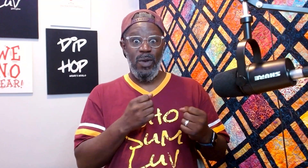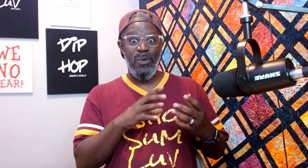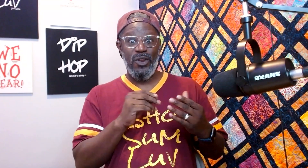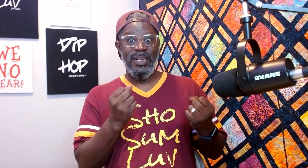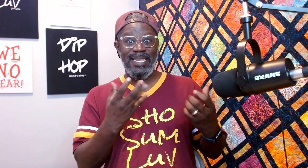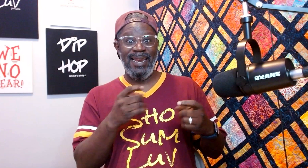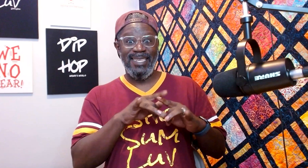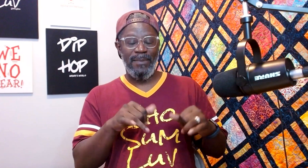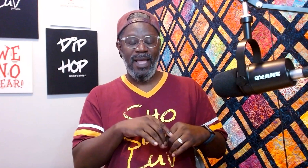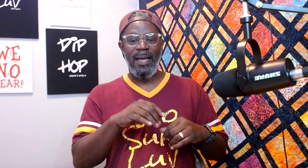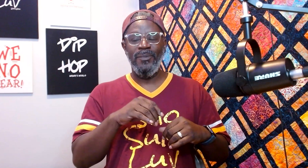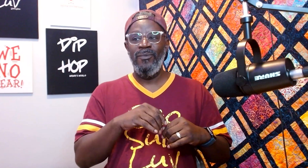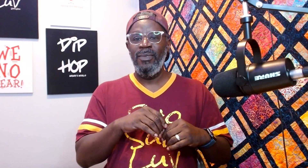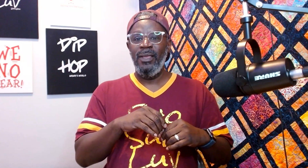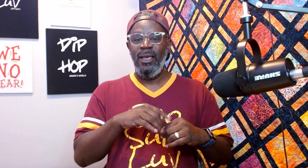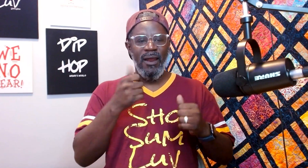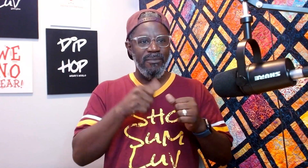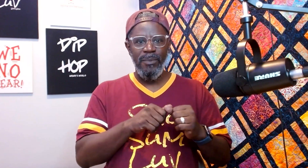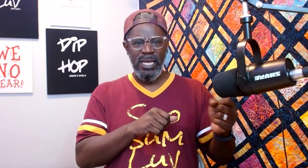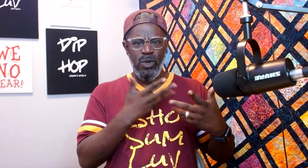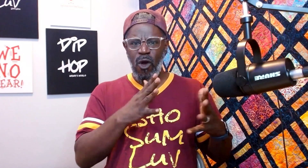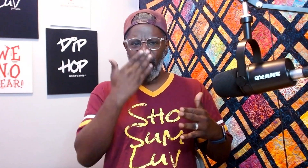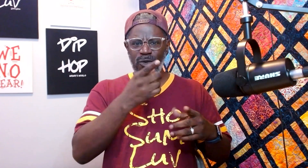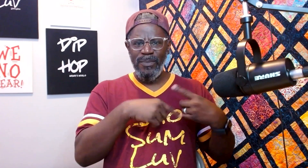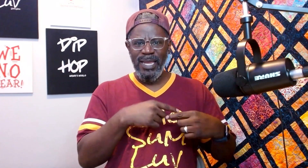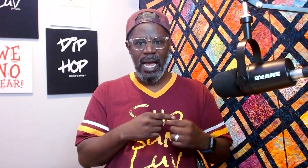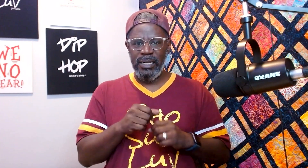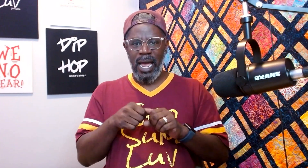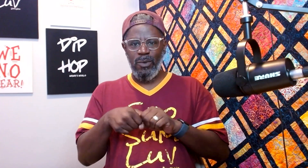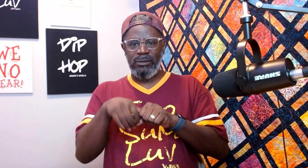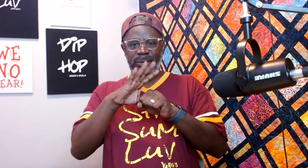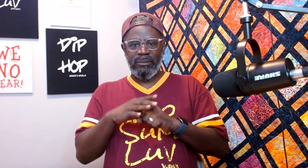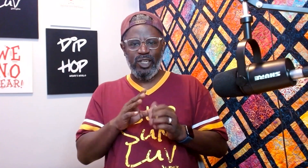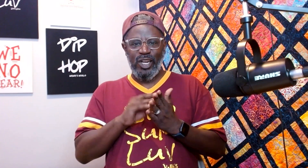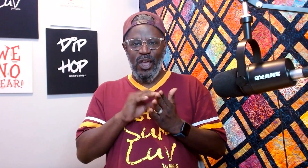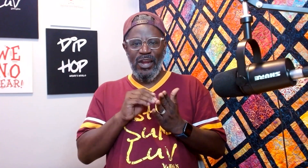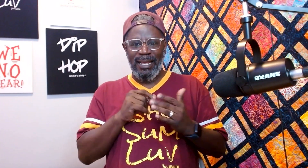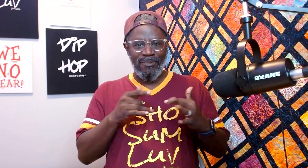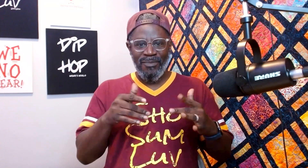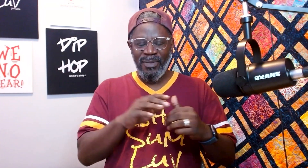We were learning sign at the same time. And I remember he already knew some signs, and I was just learning.